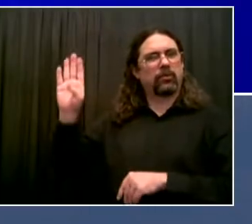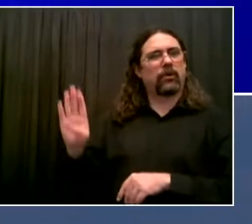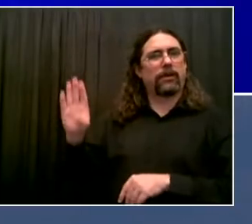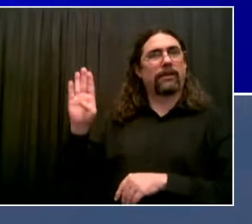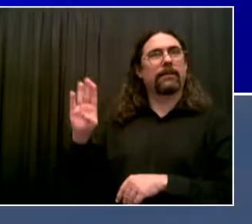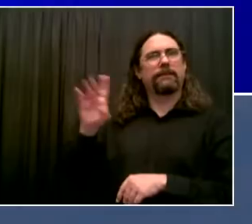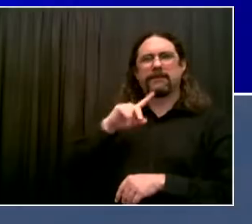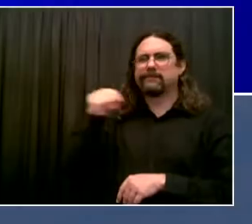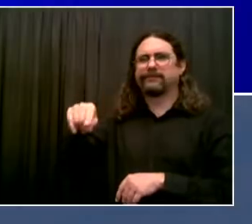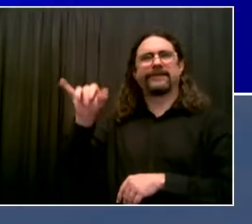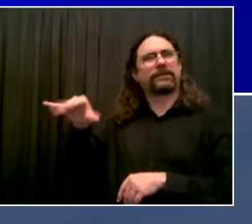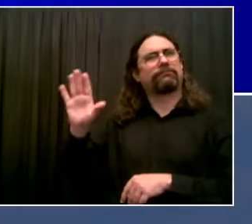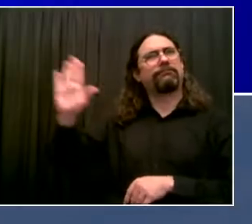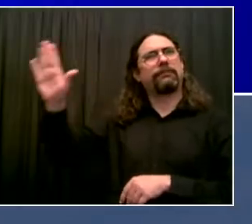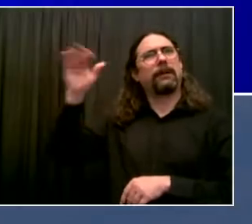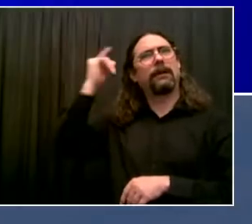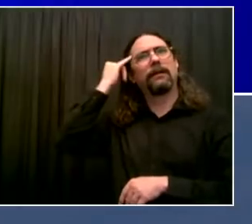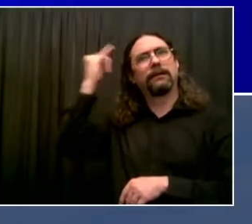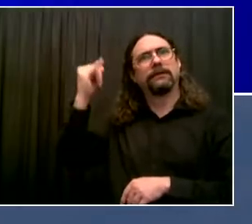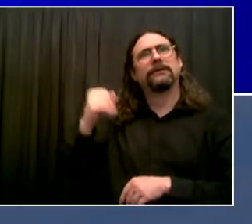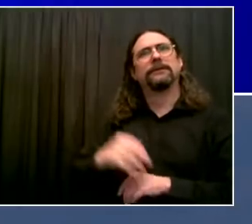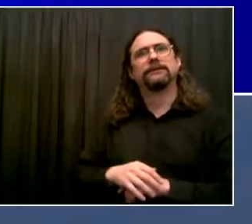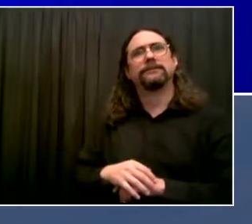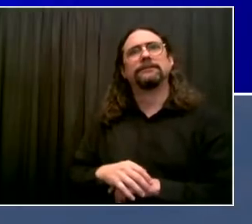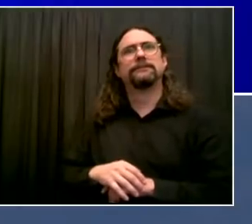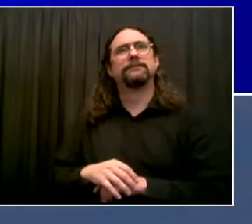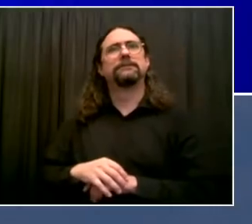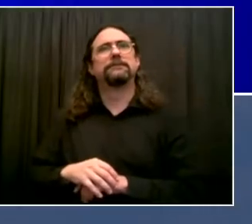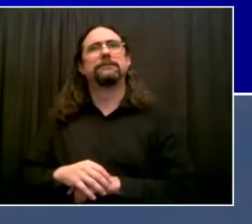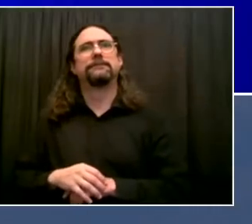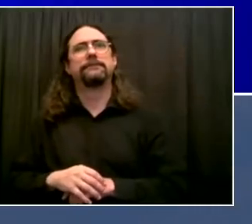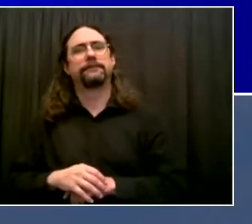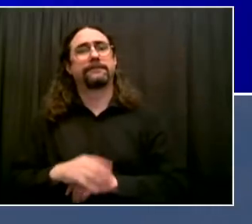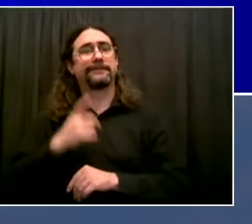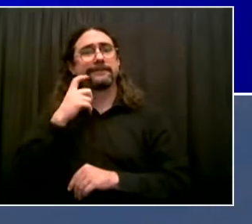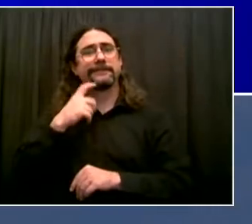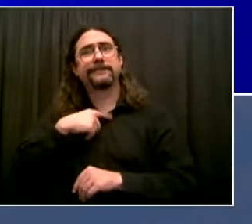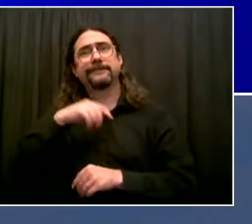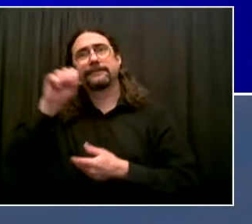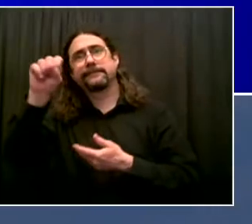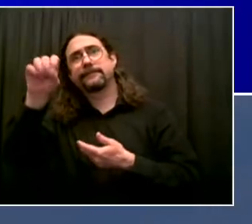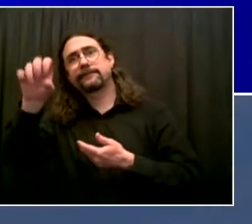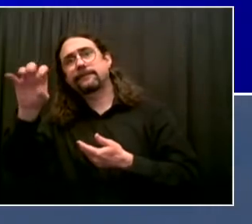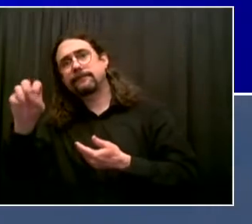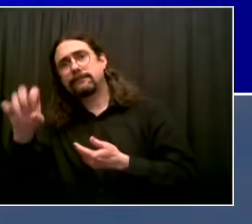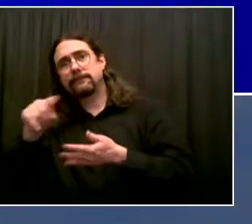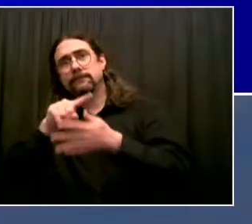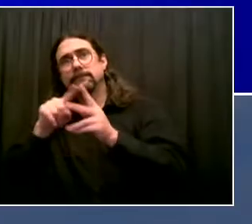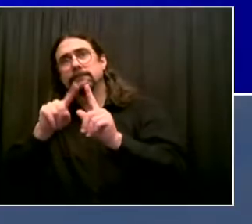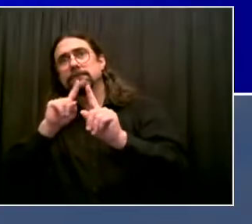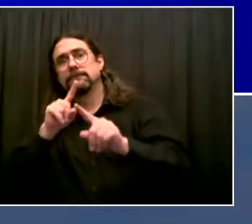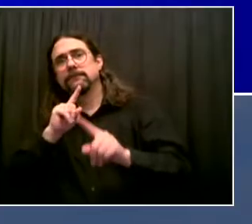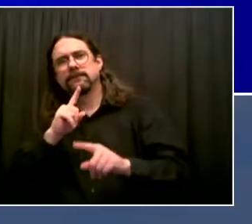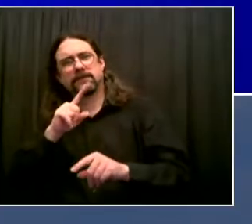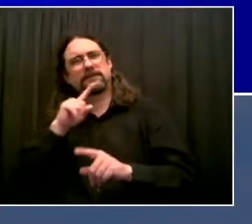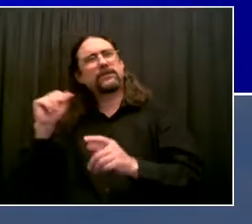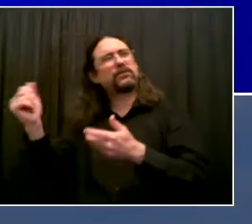LEWIS DOUBLING THAT WORK FORCE KIDS GOING INTO YUTOH EMPLOYMENT THIS SUMMER AS PART OF AN